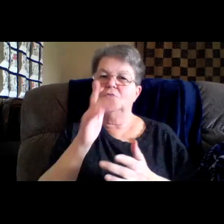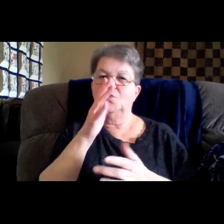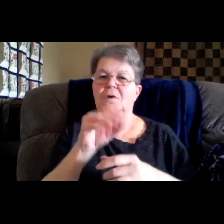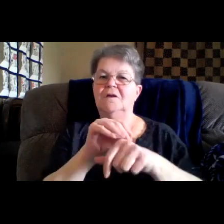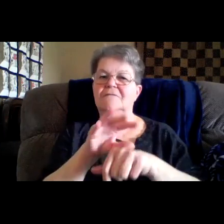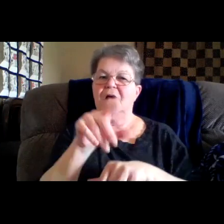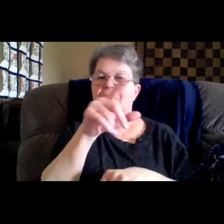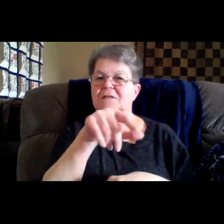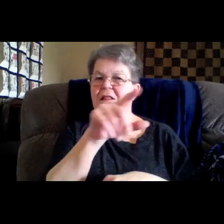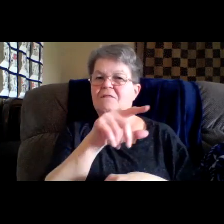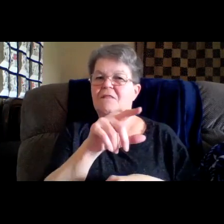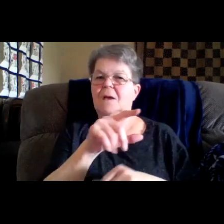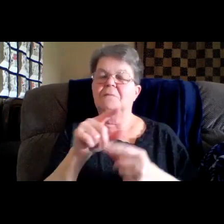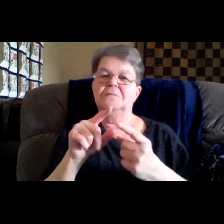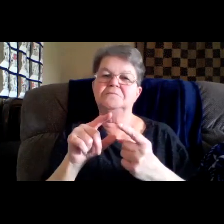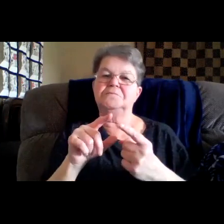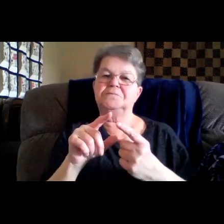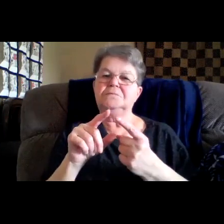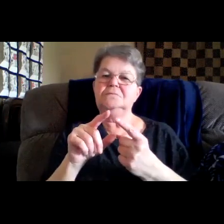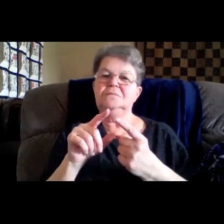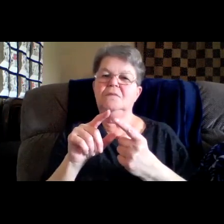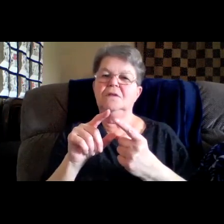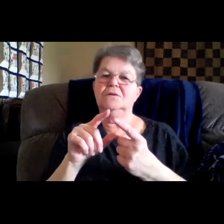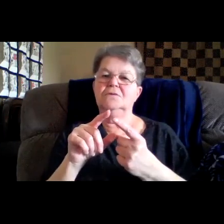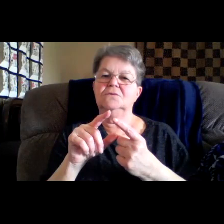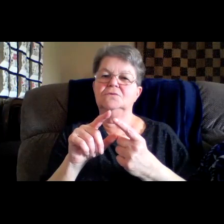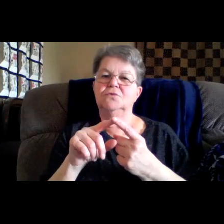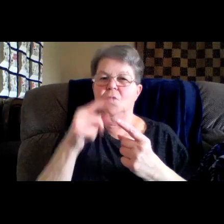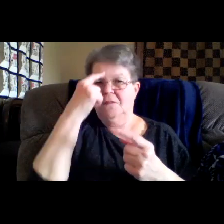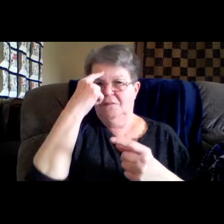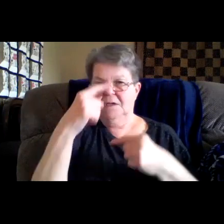So, you know, to think about in their work,